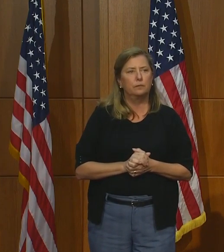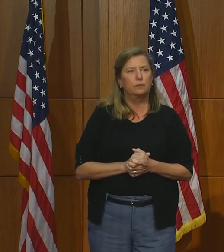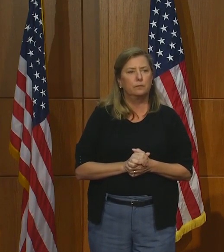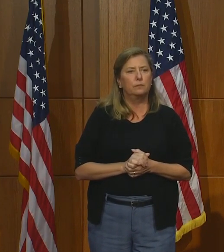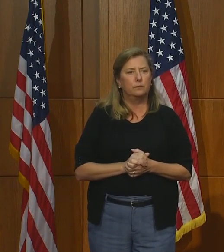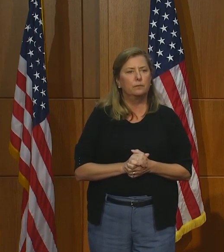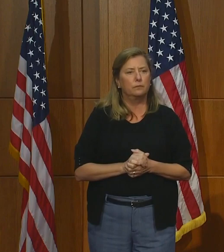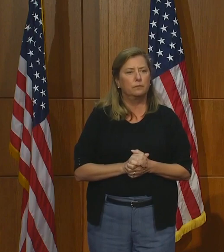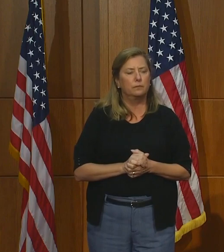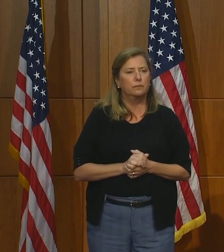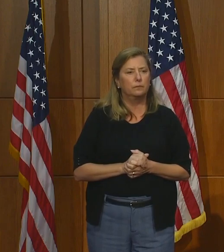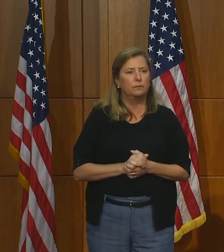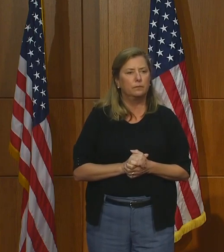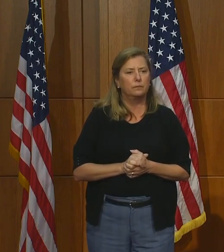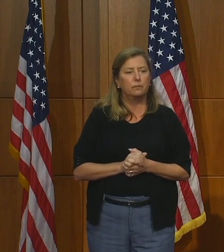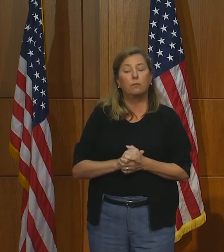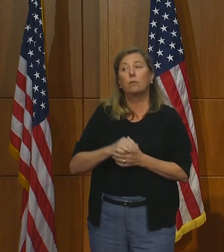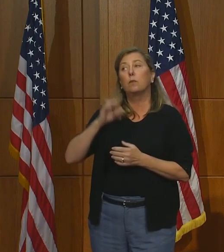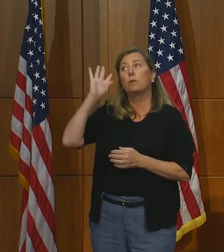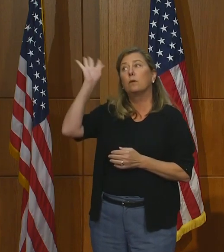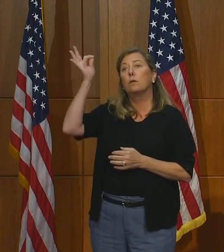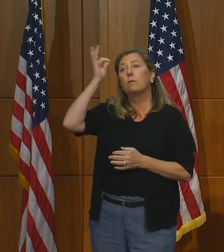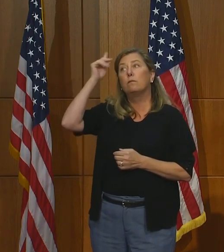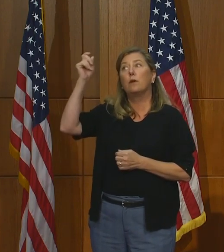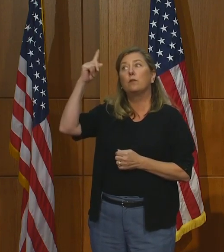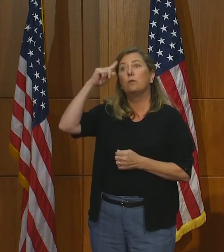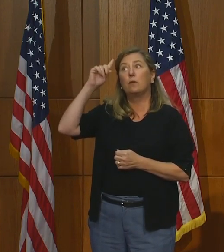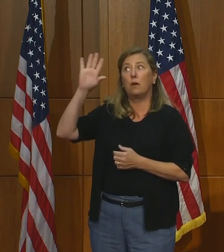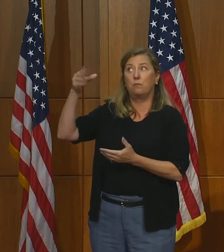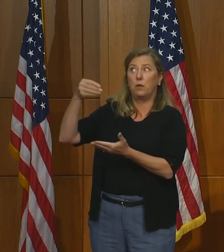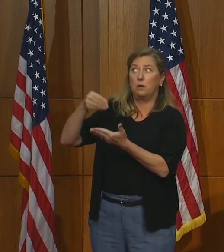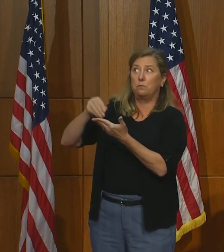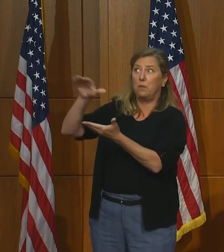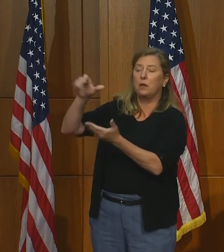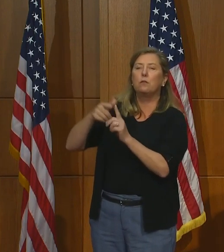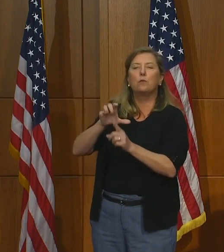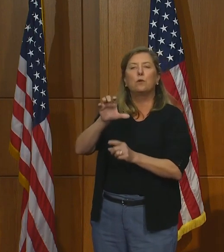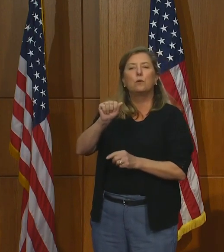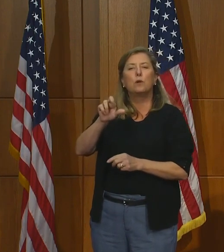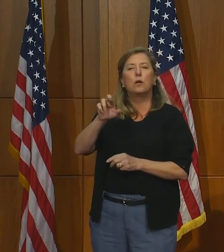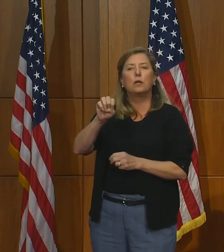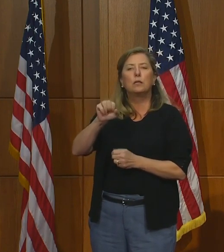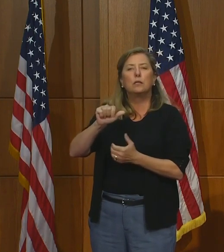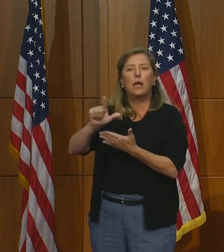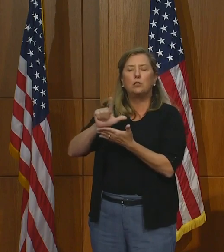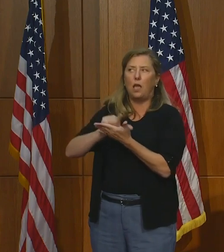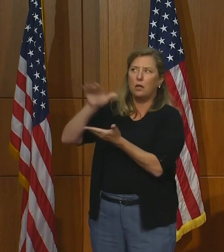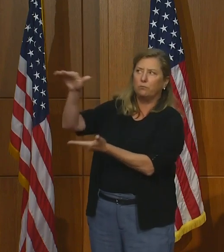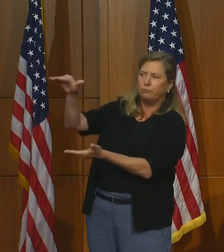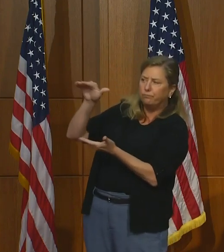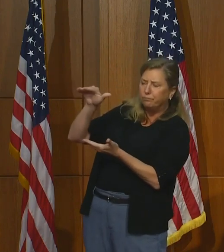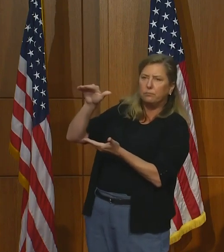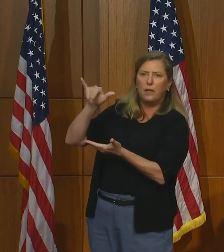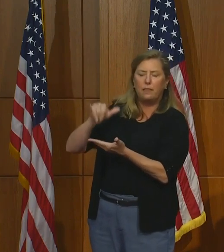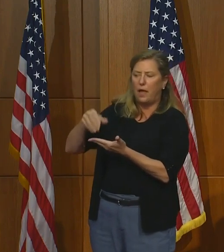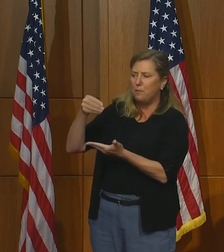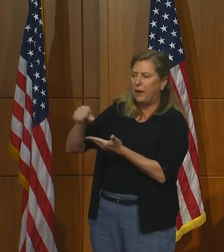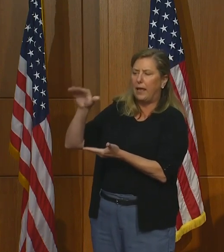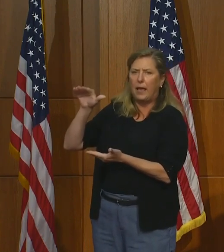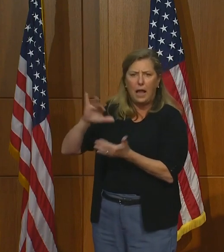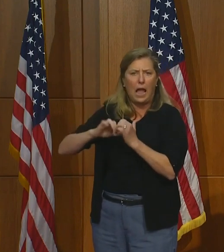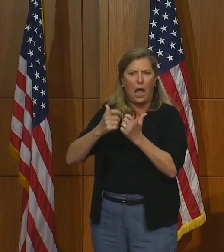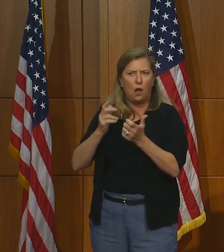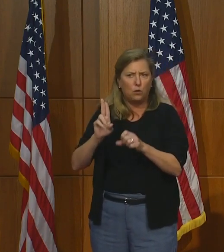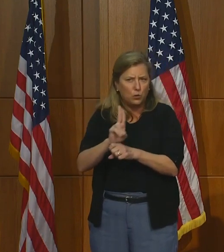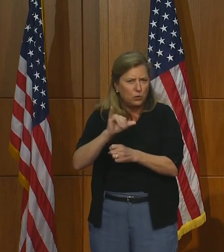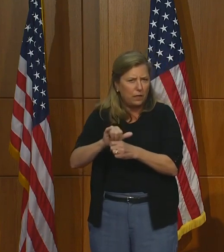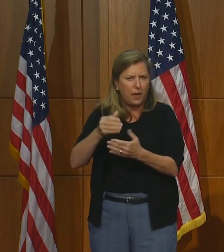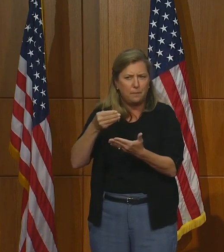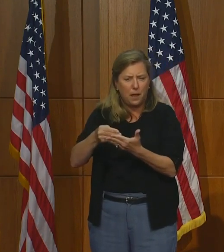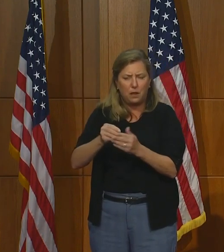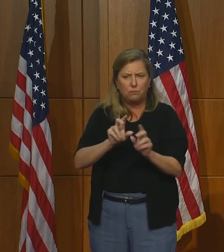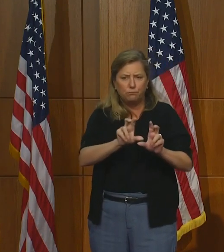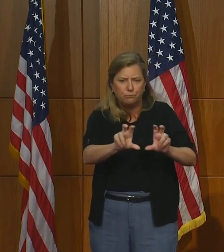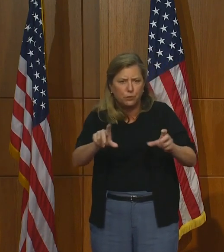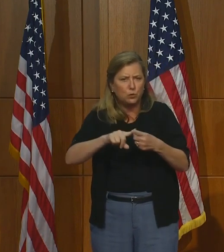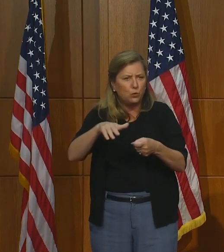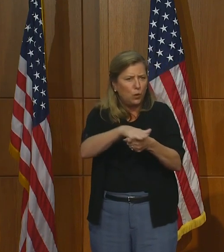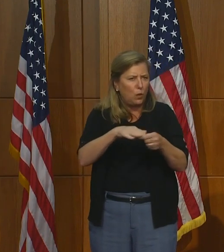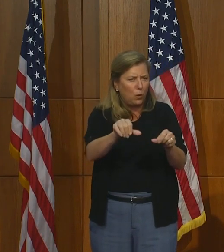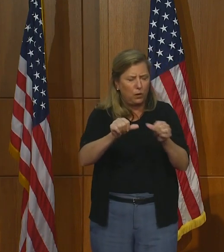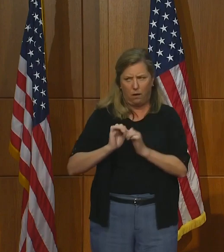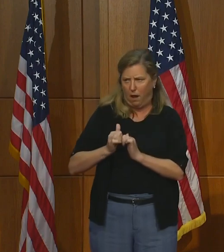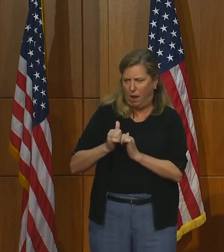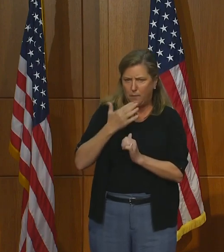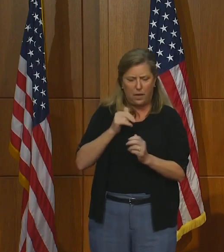XINHUA ABOUT. RESEARCH. HAVE